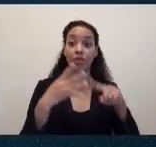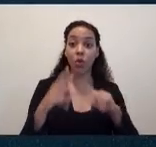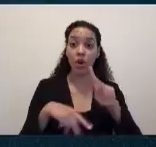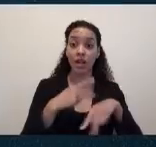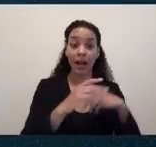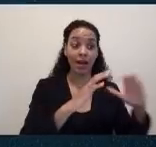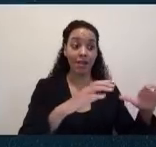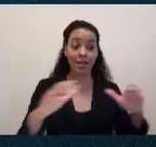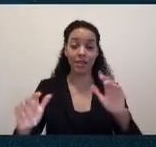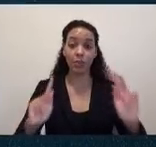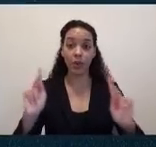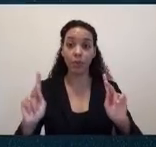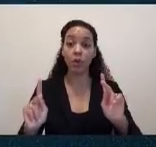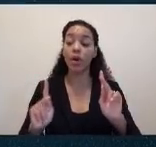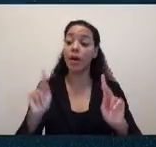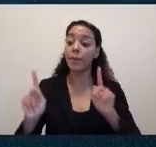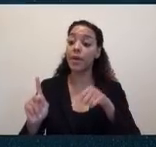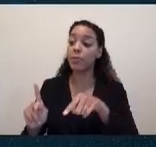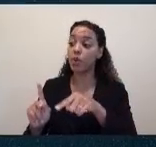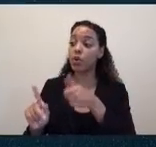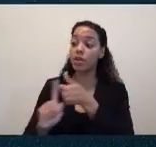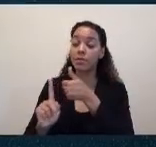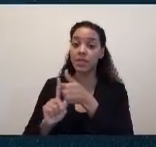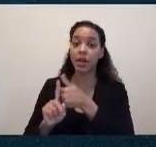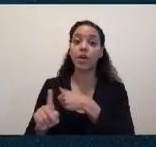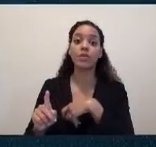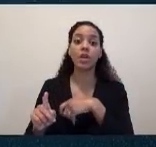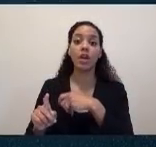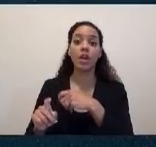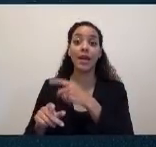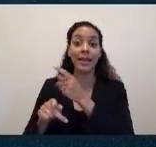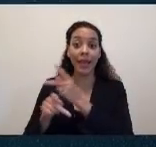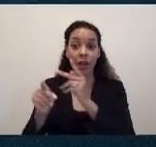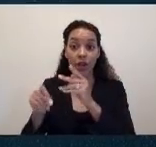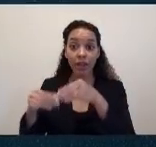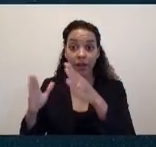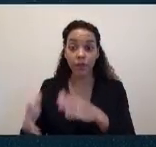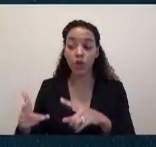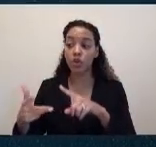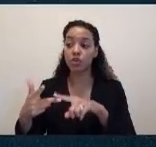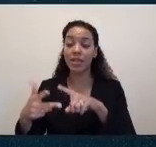and people who need care or will need care. We've heard four different care stories today